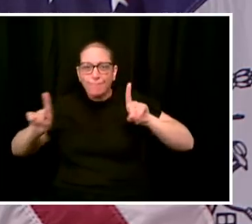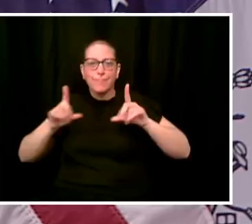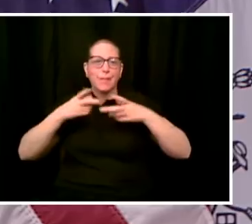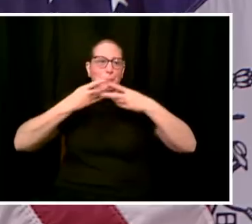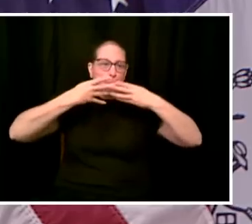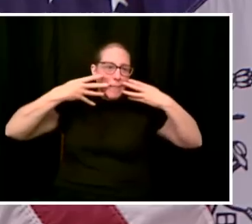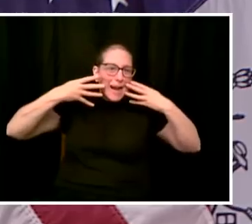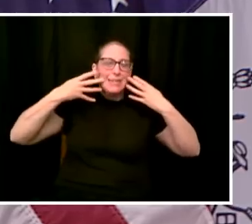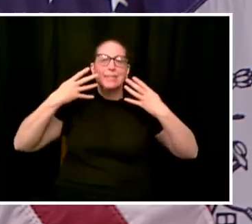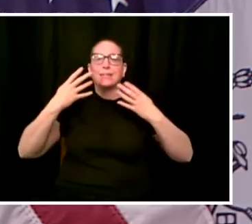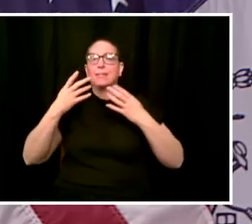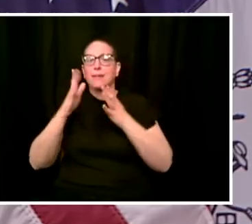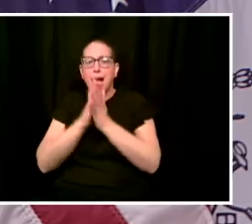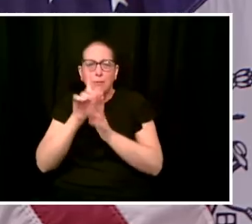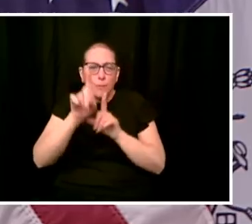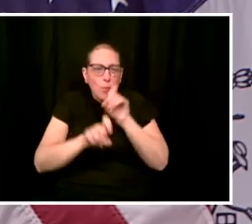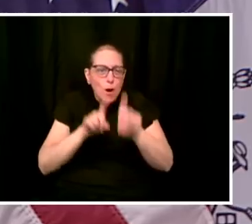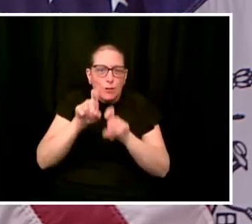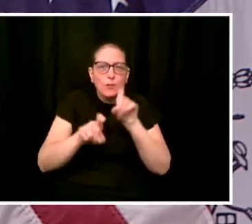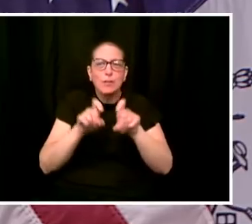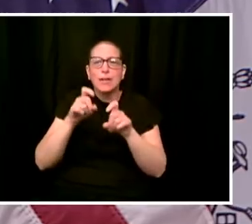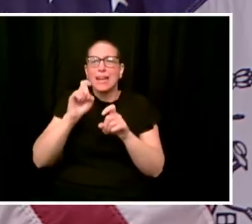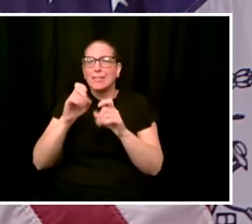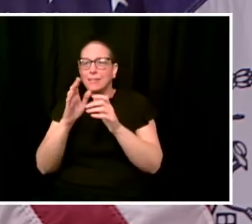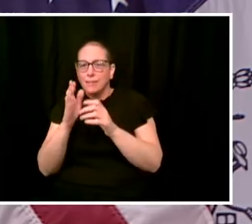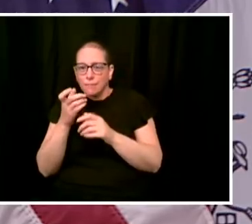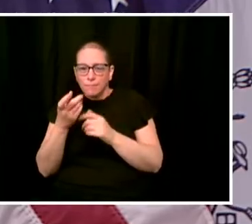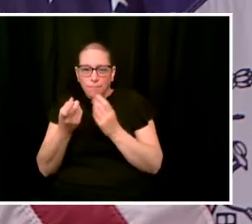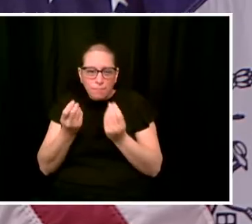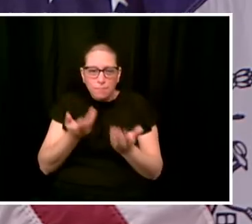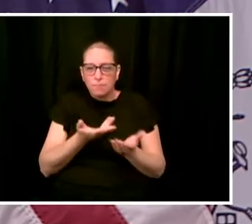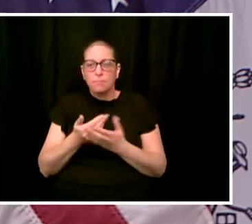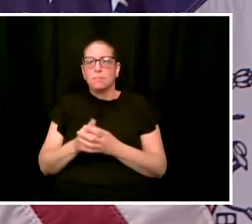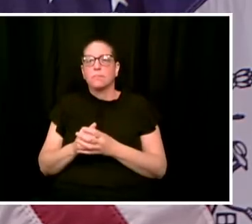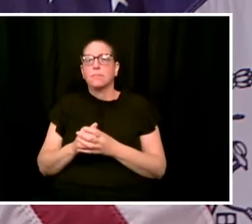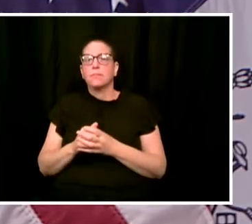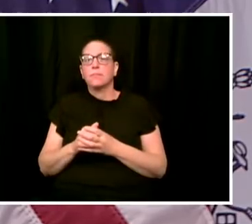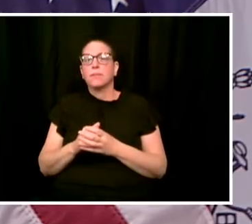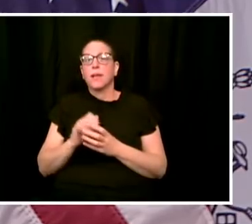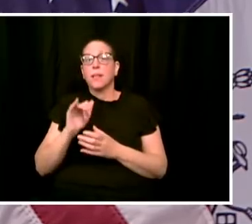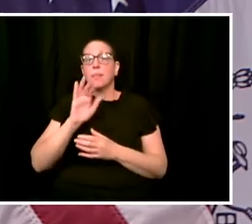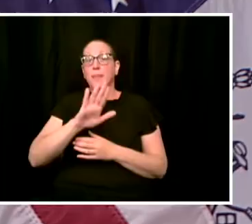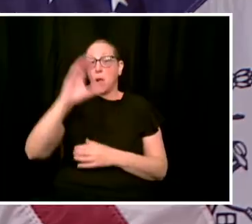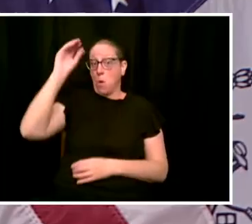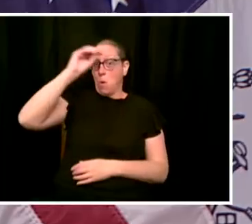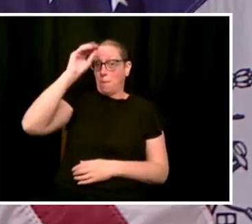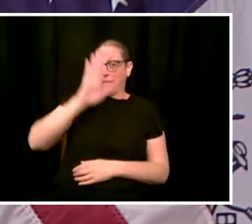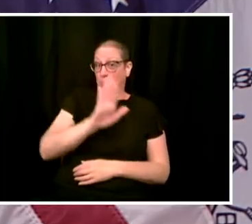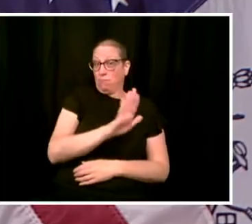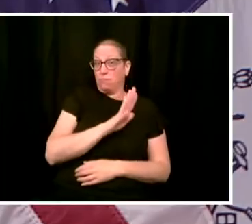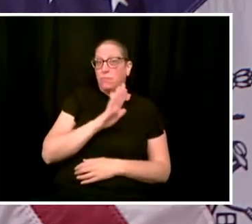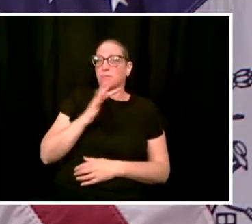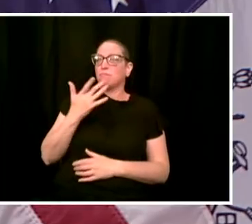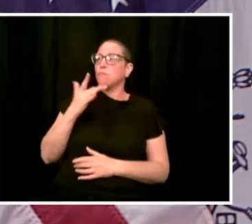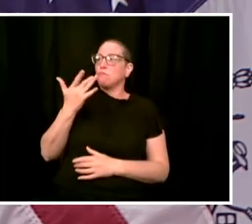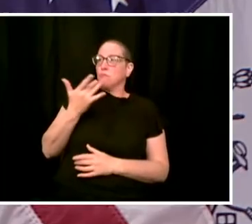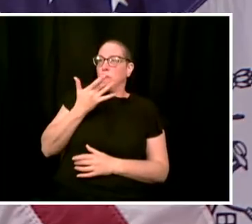IDSTNACING GUIDELINES DO YOU NEED? AND THIS WAS ONE GROUP OF SMALL BUSINESSES AND